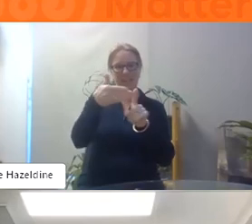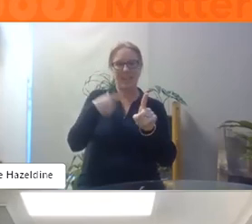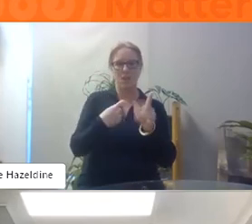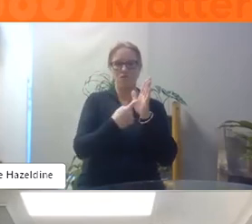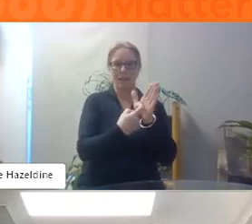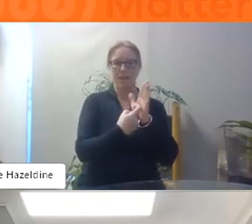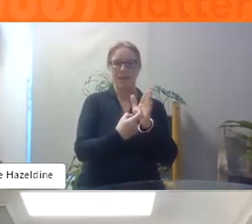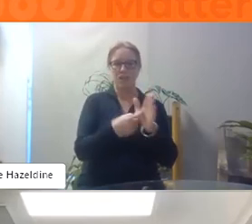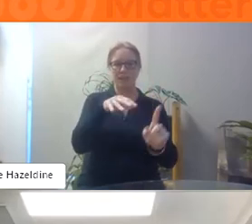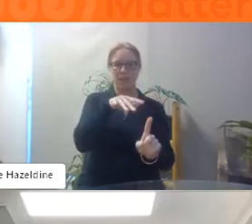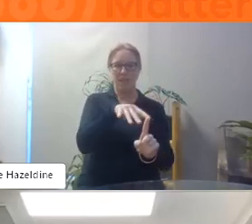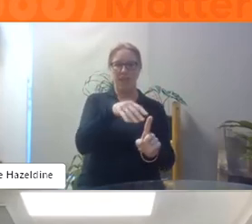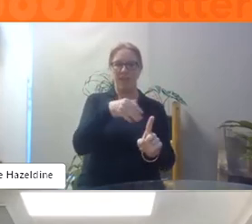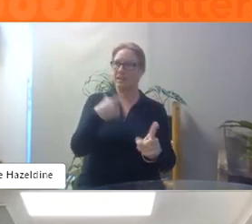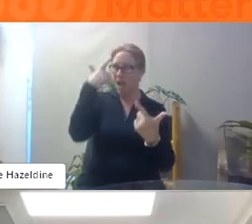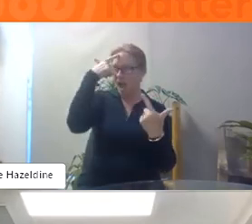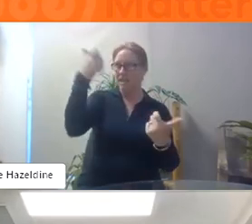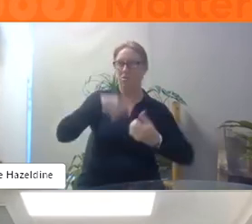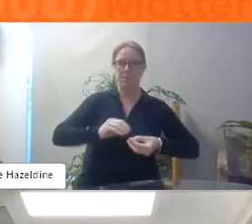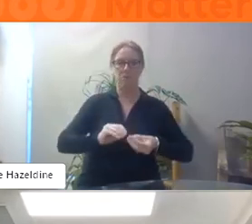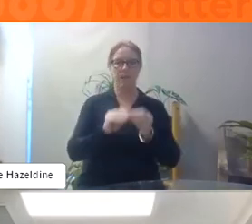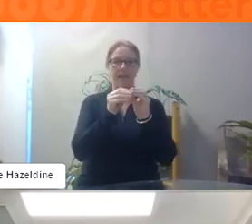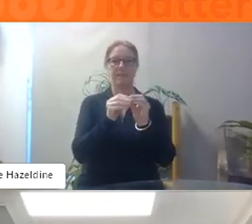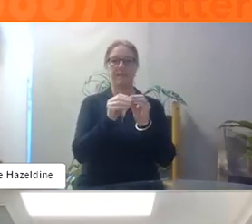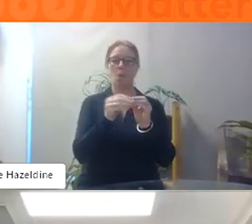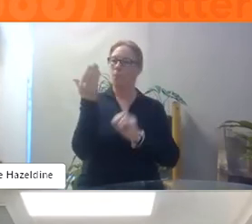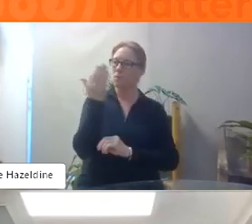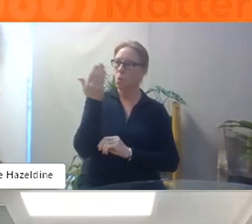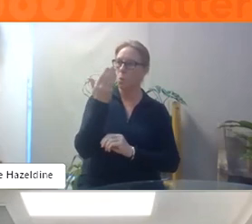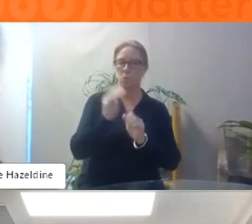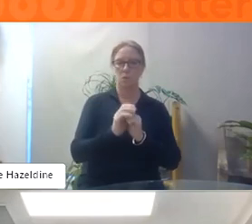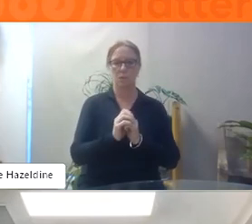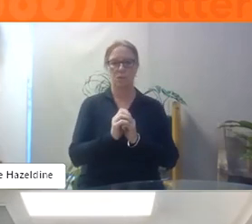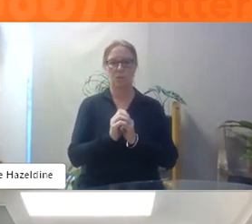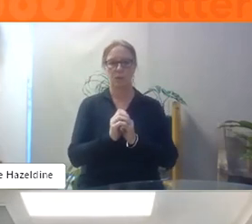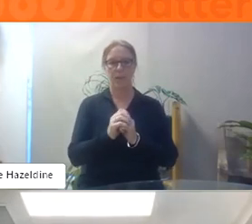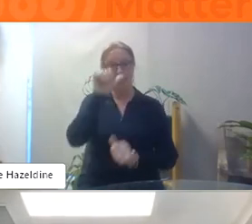there is this notion of creating of schools and expertise that are